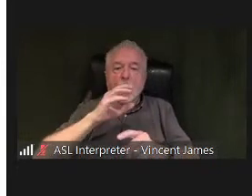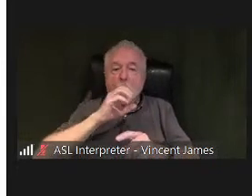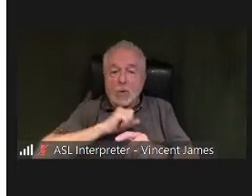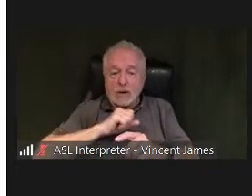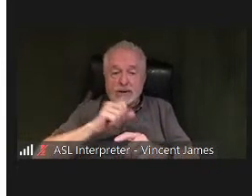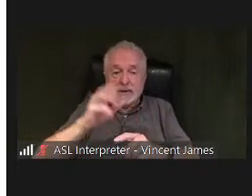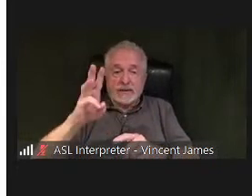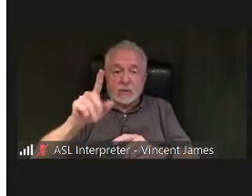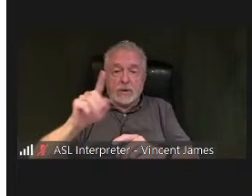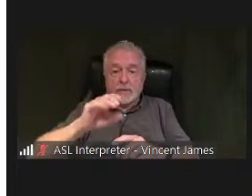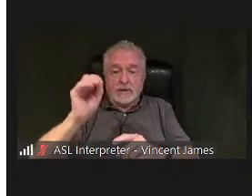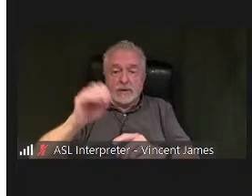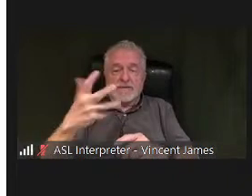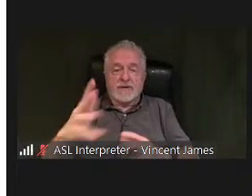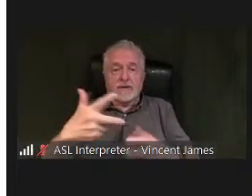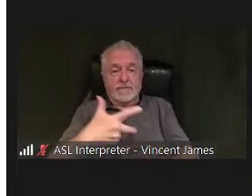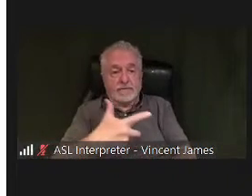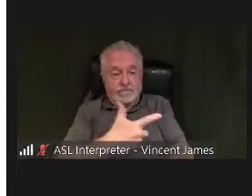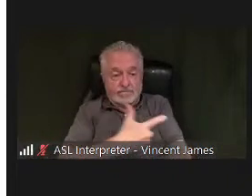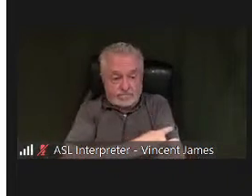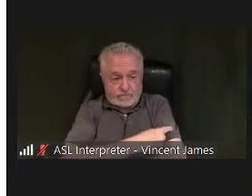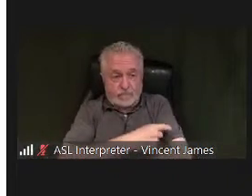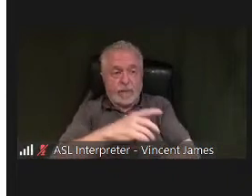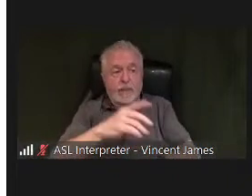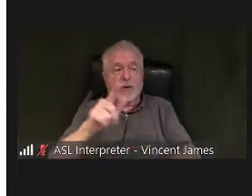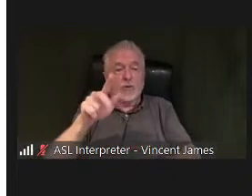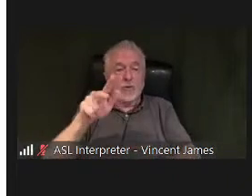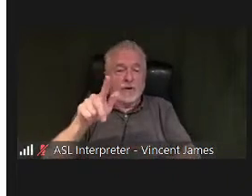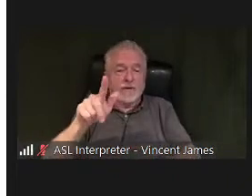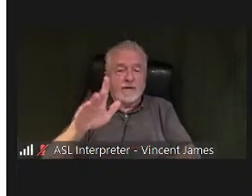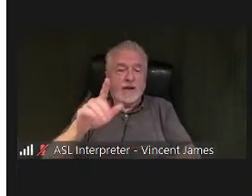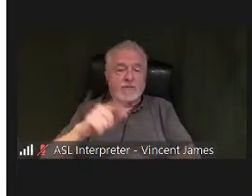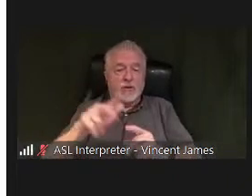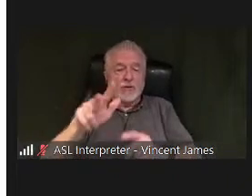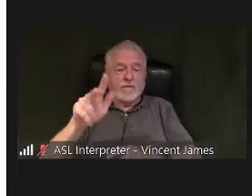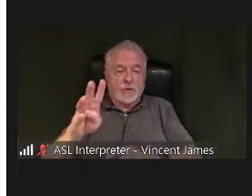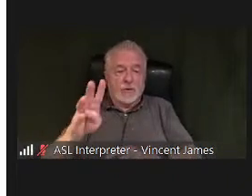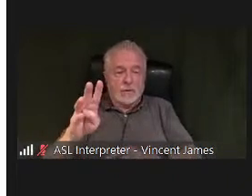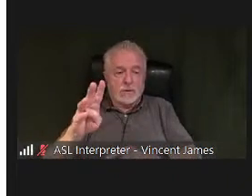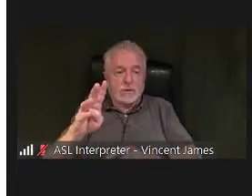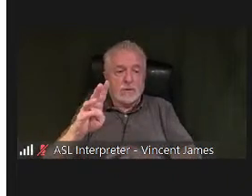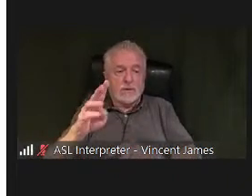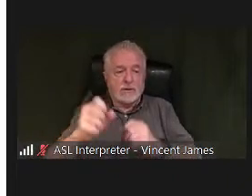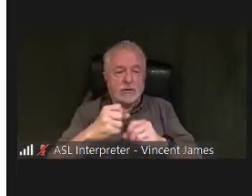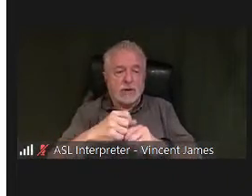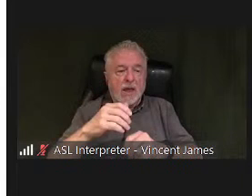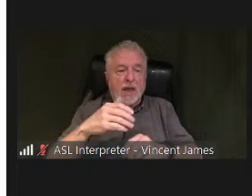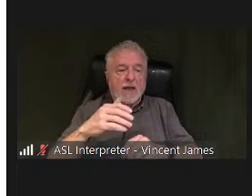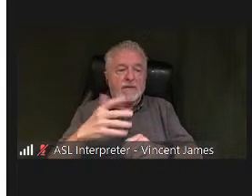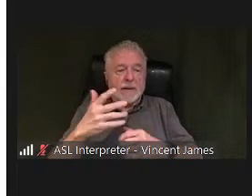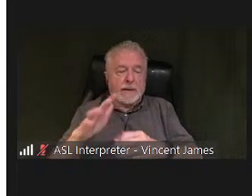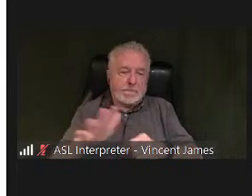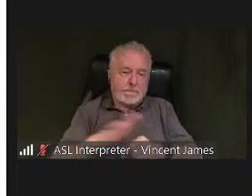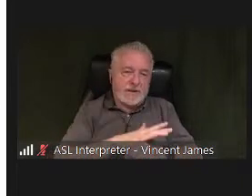Sixty one percent have been vaccinated and twenty five to thirty four years old have been completely vaccinated.